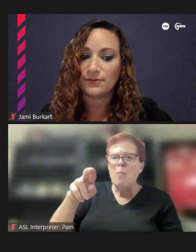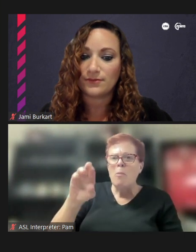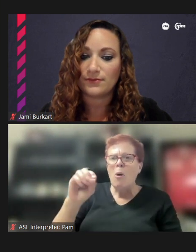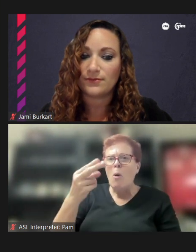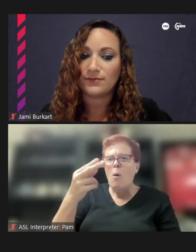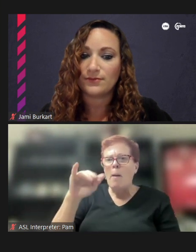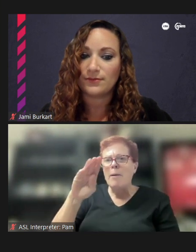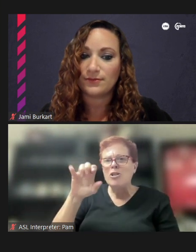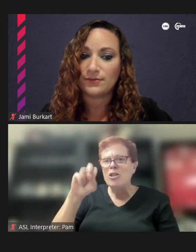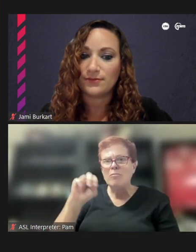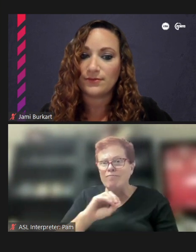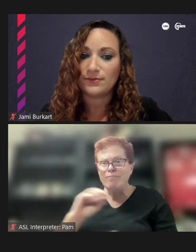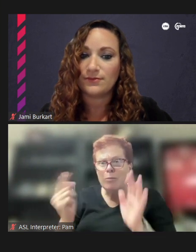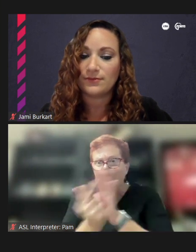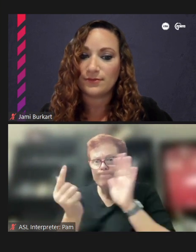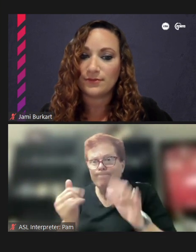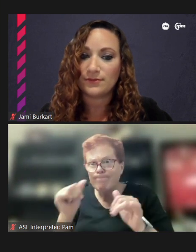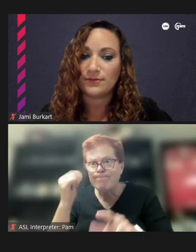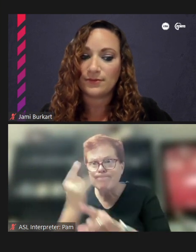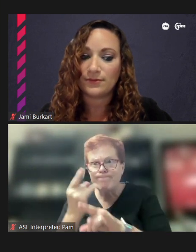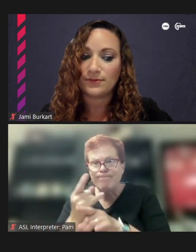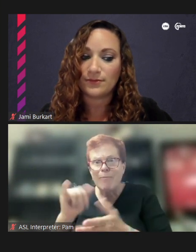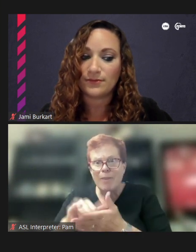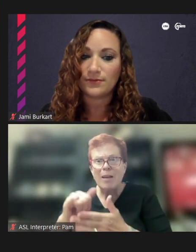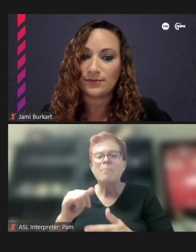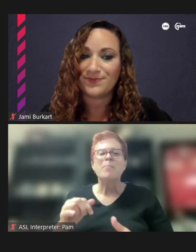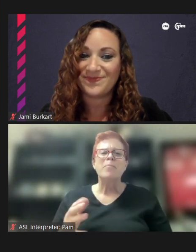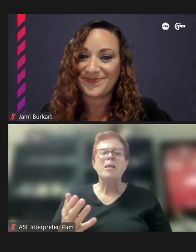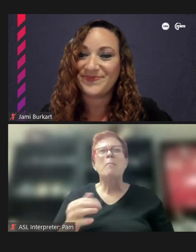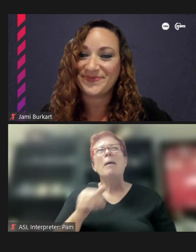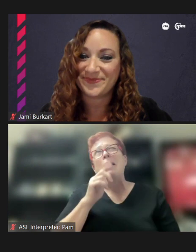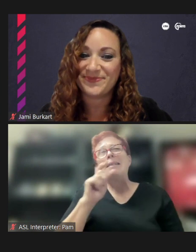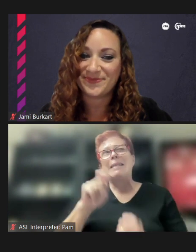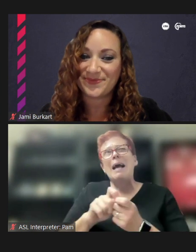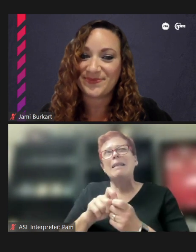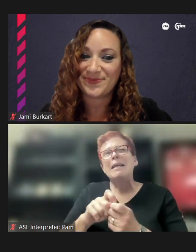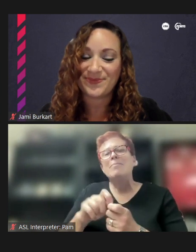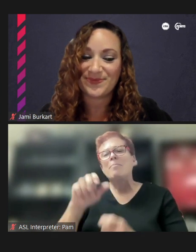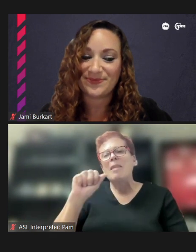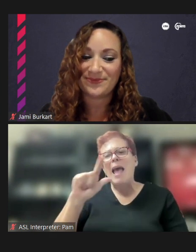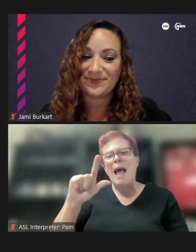I don't know quite -- I mean I wouldn't want to say Al Capone, you know again, but you know it